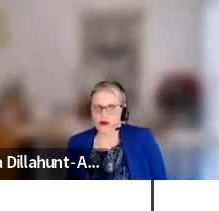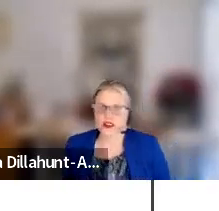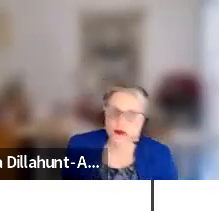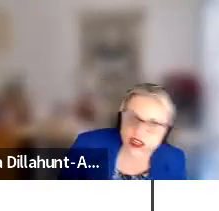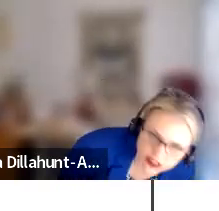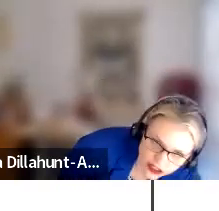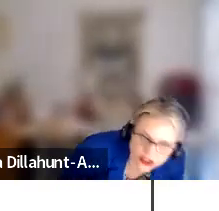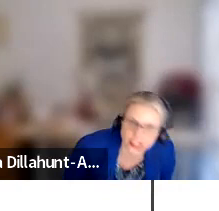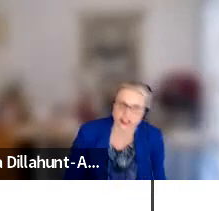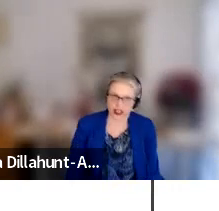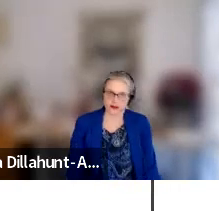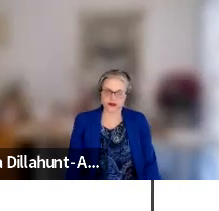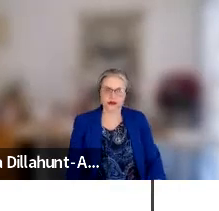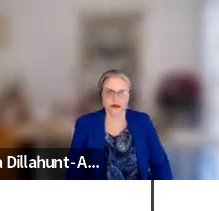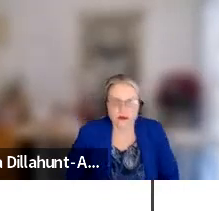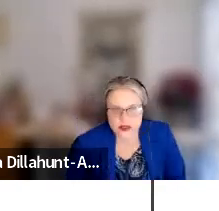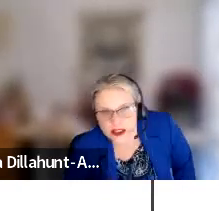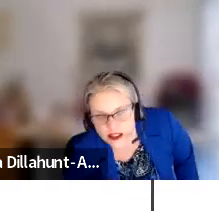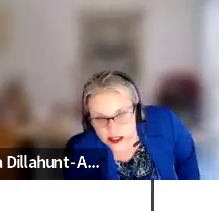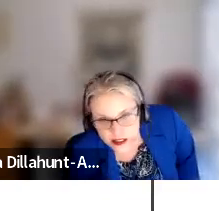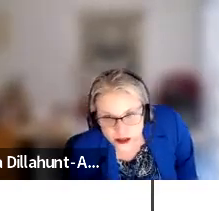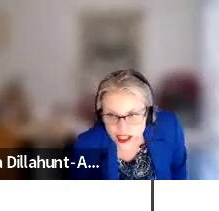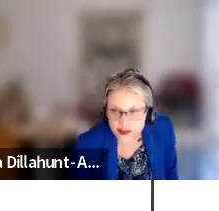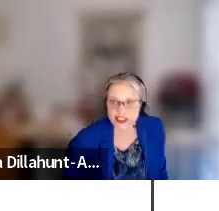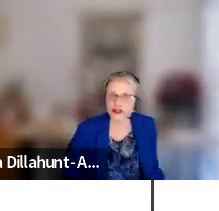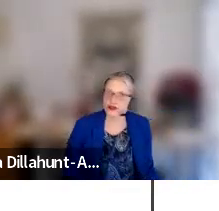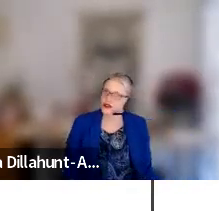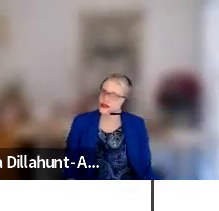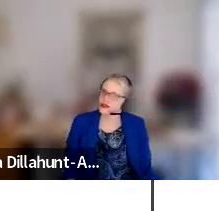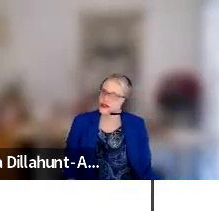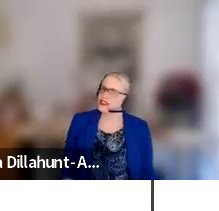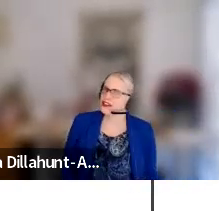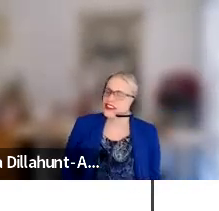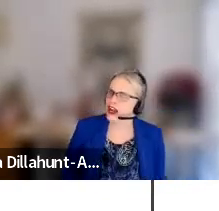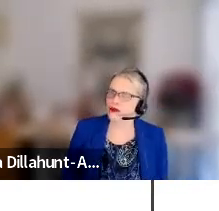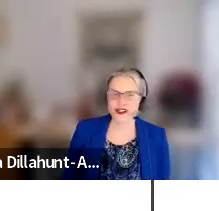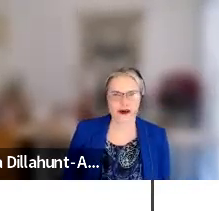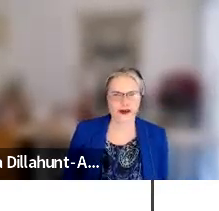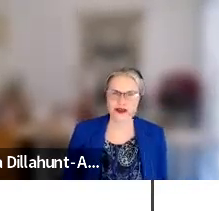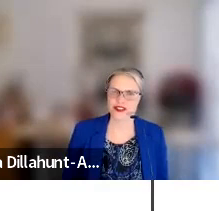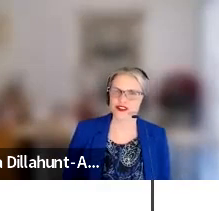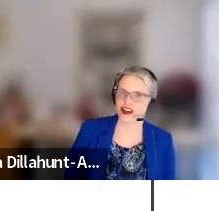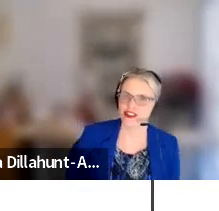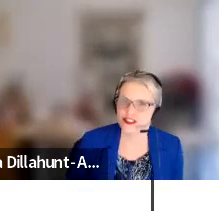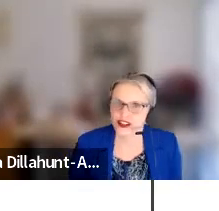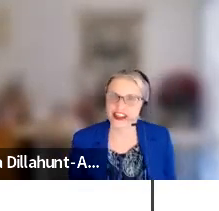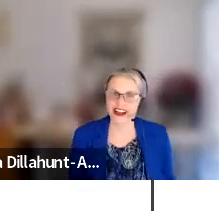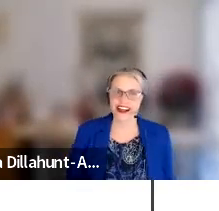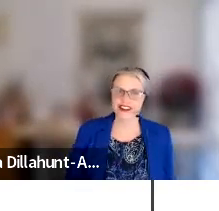And then, something else that's interesting is that those types of things don't necessarily stop when you go into prisons or jails, do they?